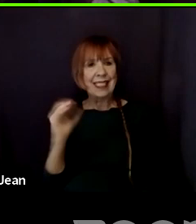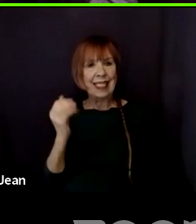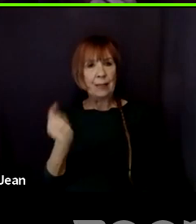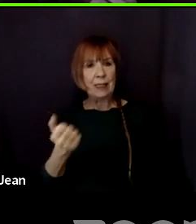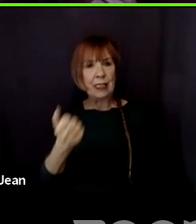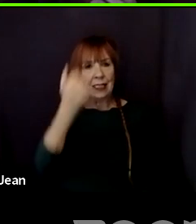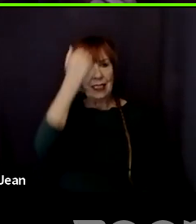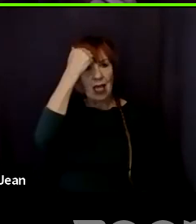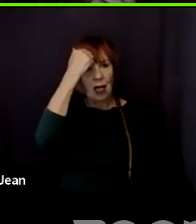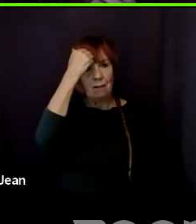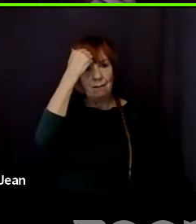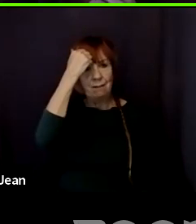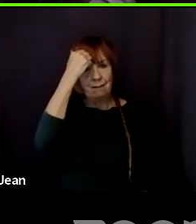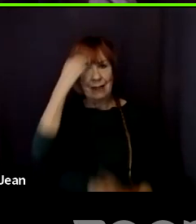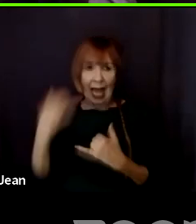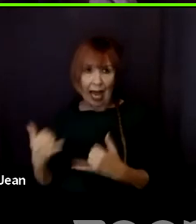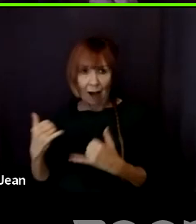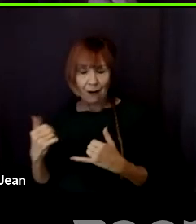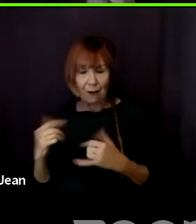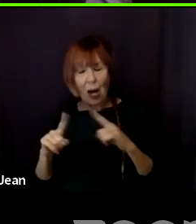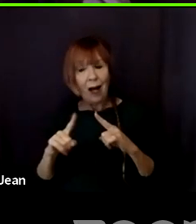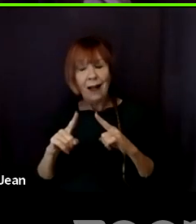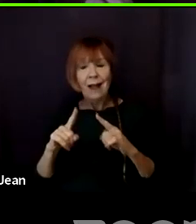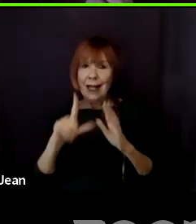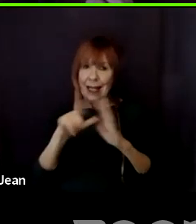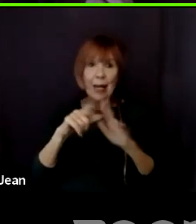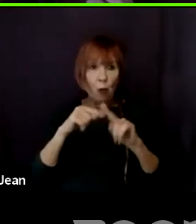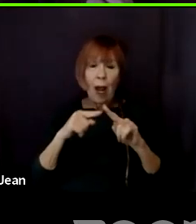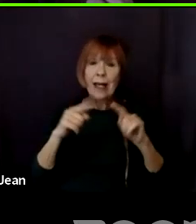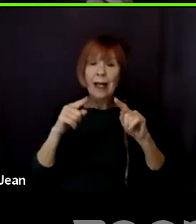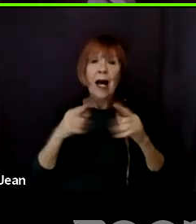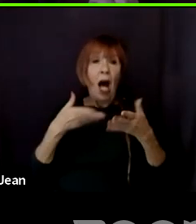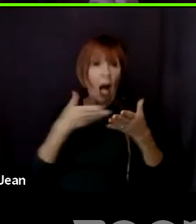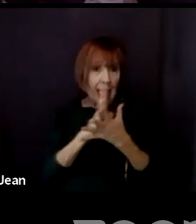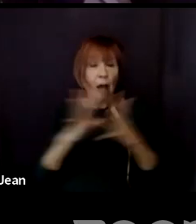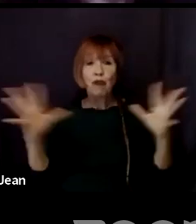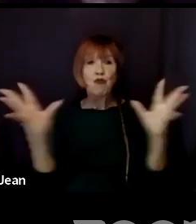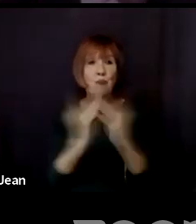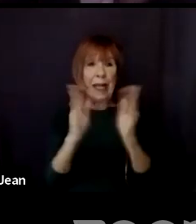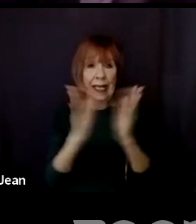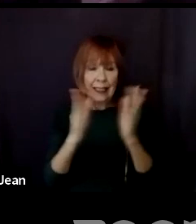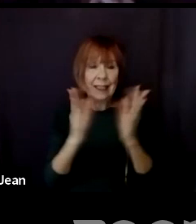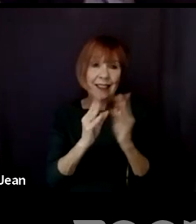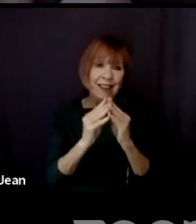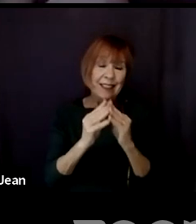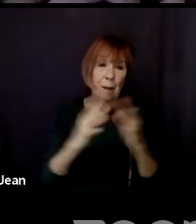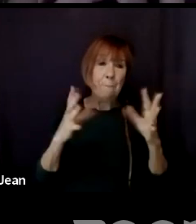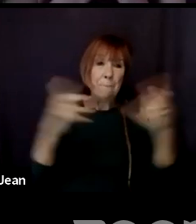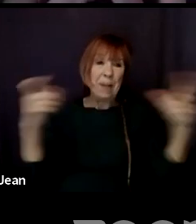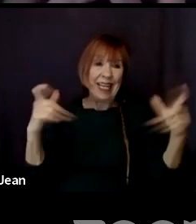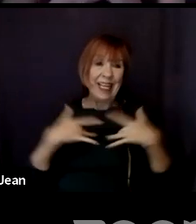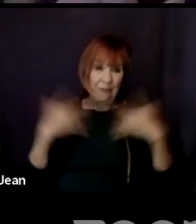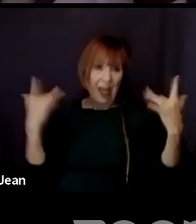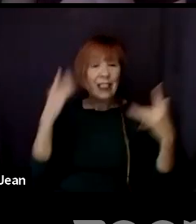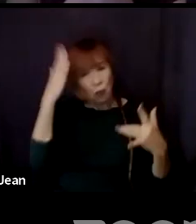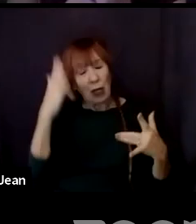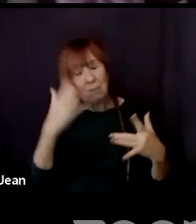it'll make more sense when we can gather in a room. Okay. Well, there's probably some new ground